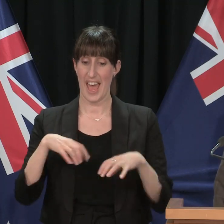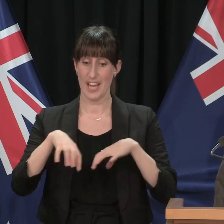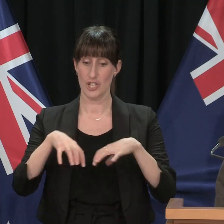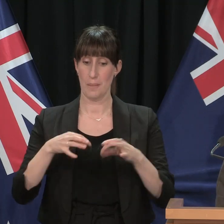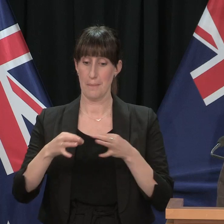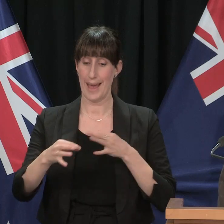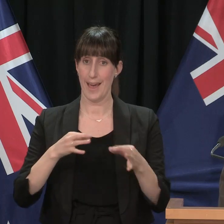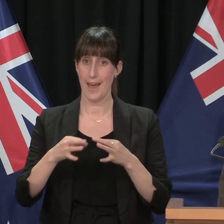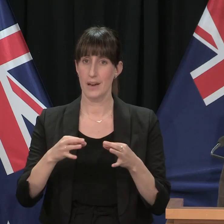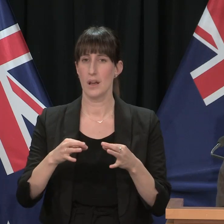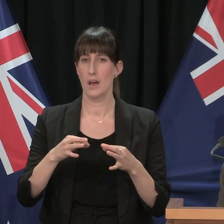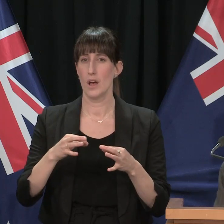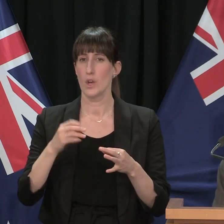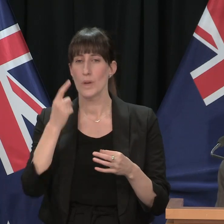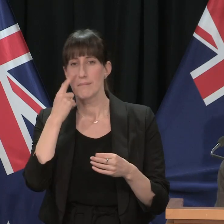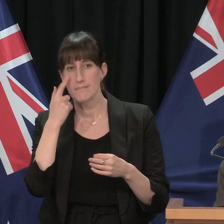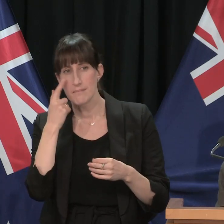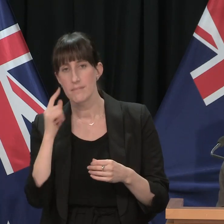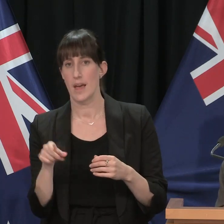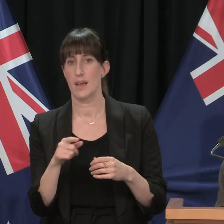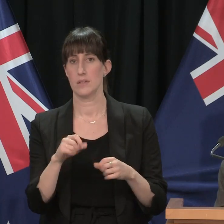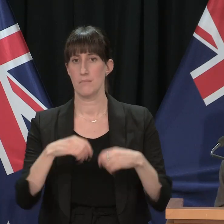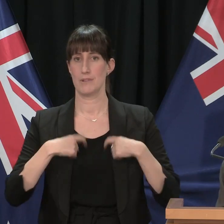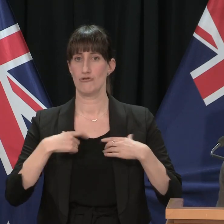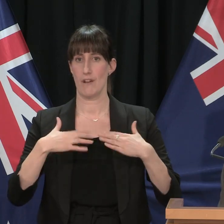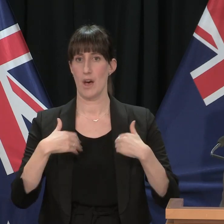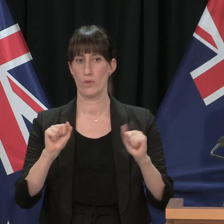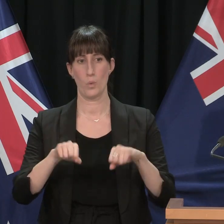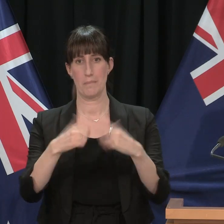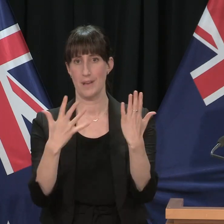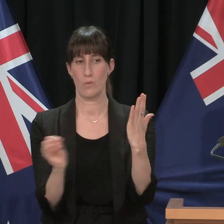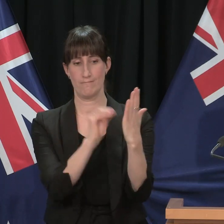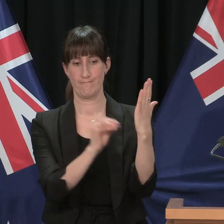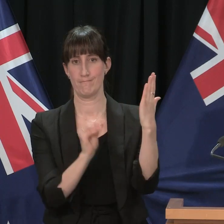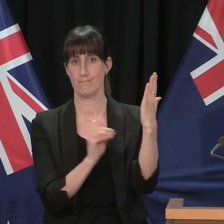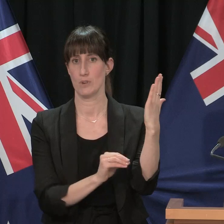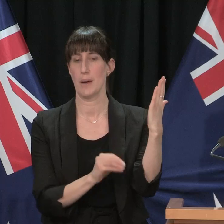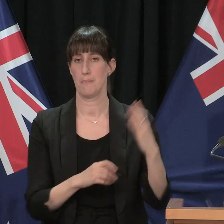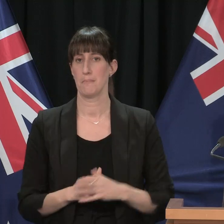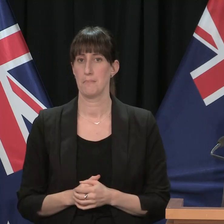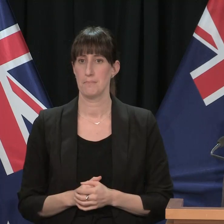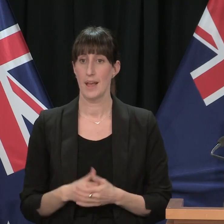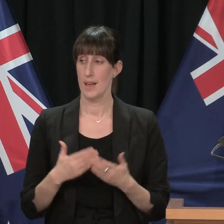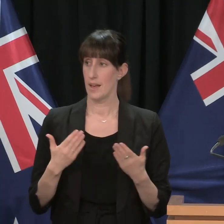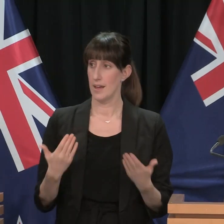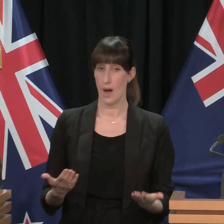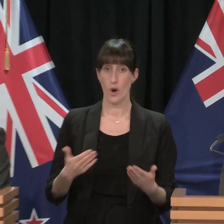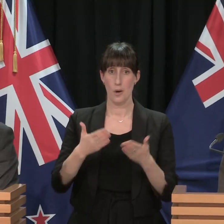support. So, progress on that action plan will be updated on the Ministry of Health website